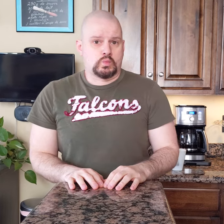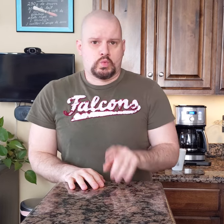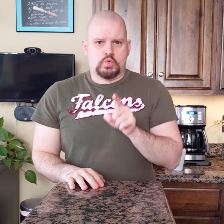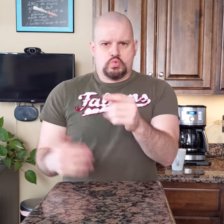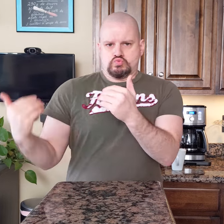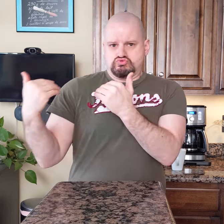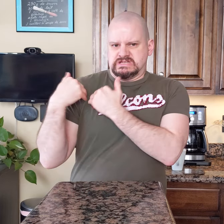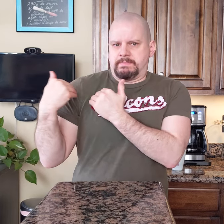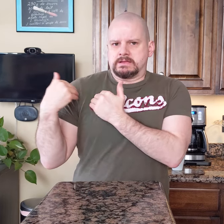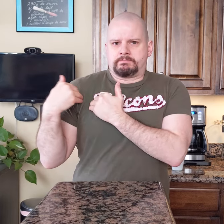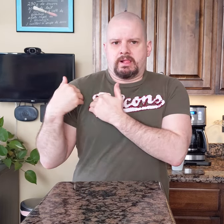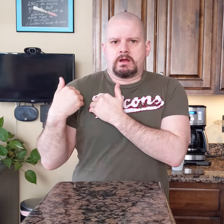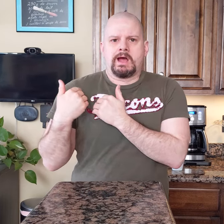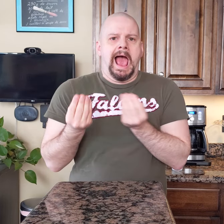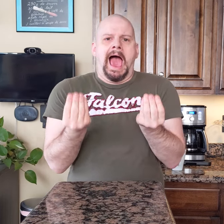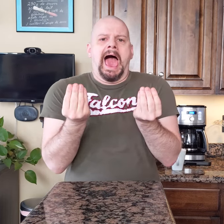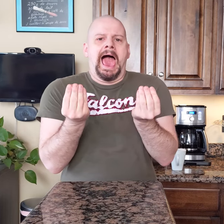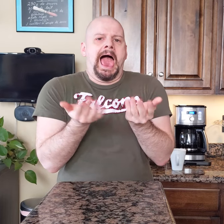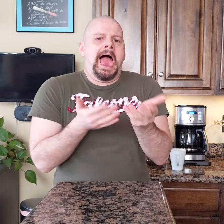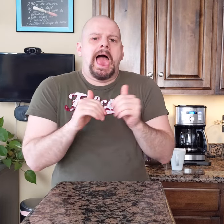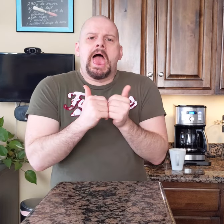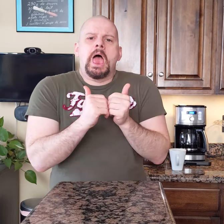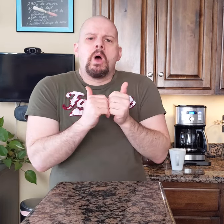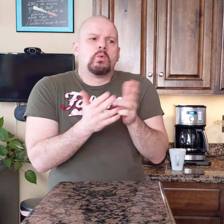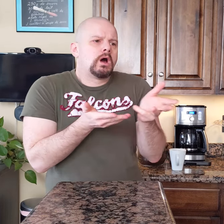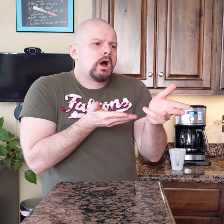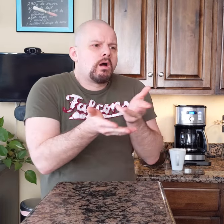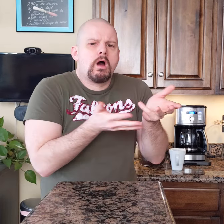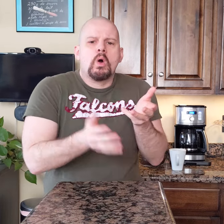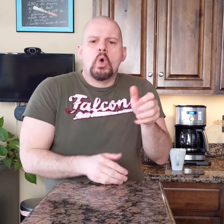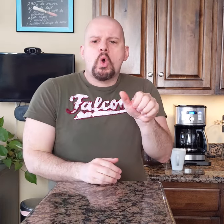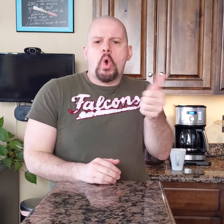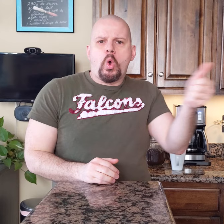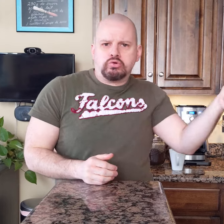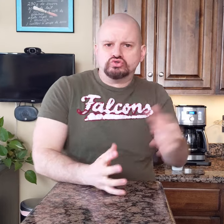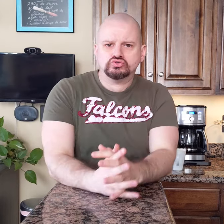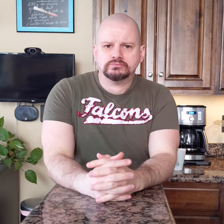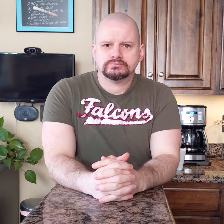You are responsible for treating others.